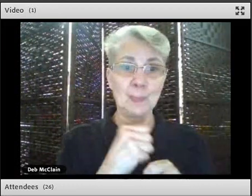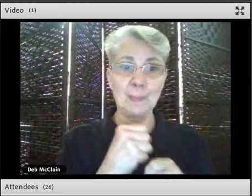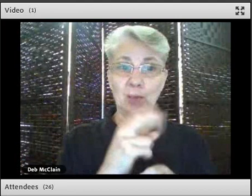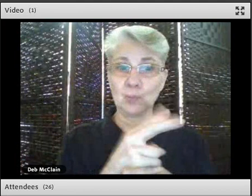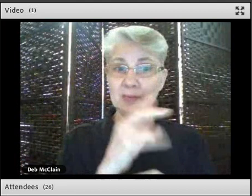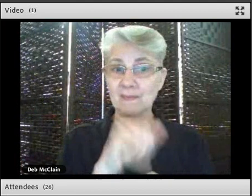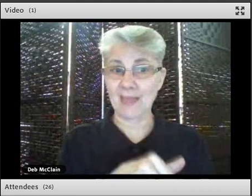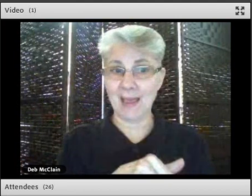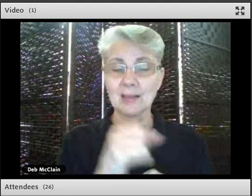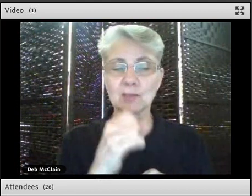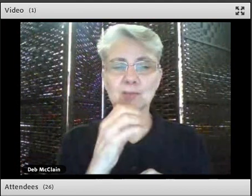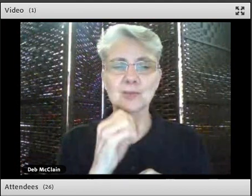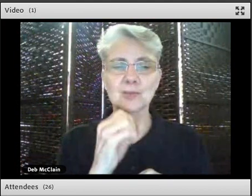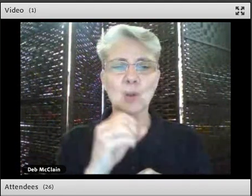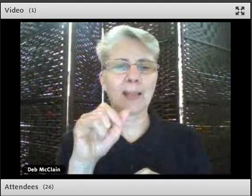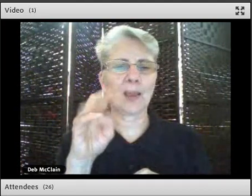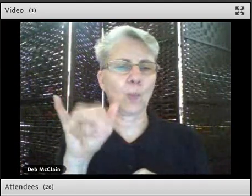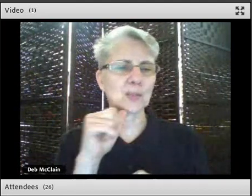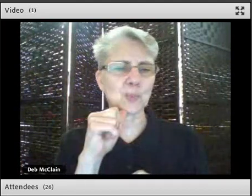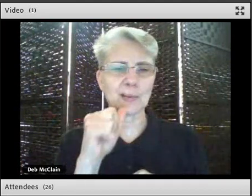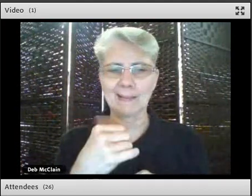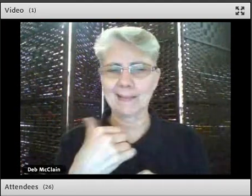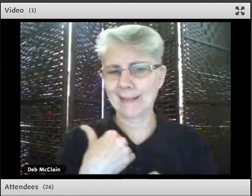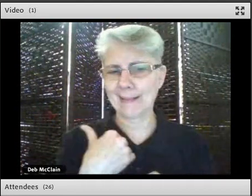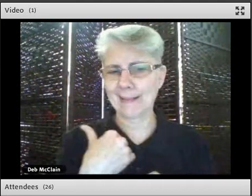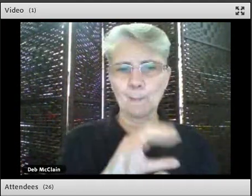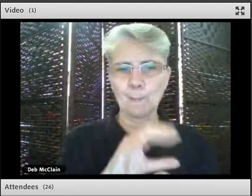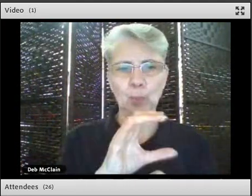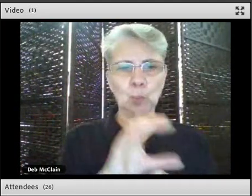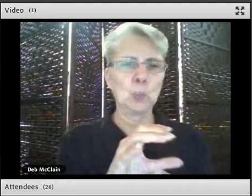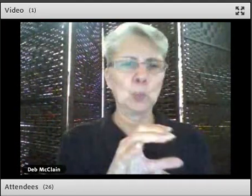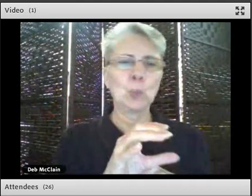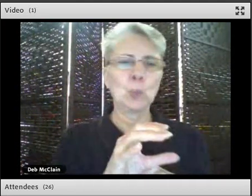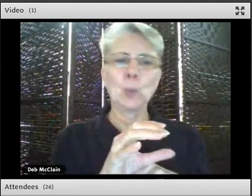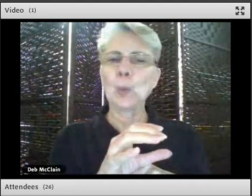So, your carrier type for Playaways -- the only option is "other,"